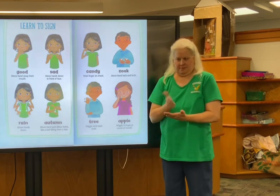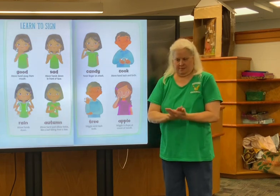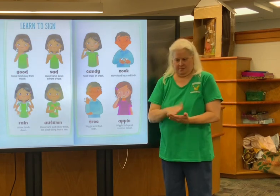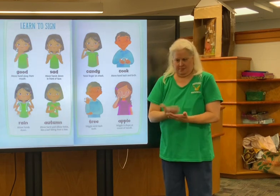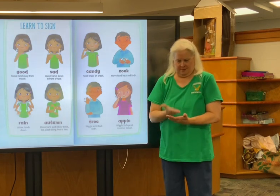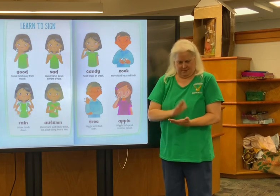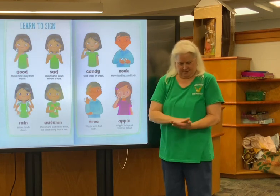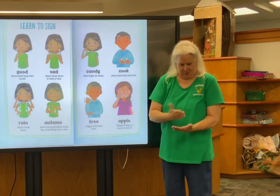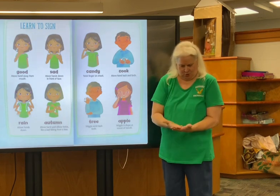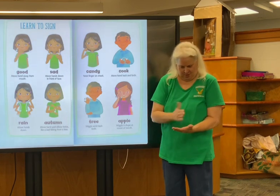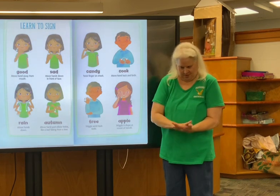cook